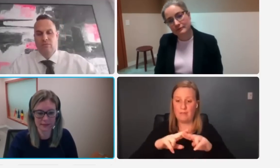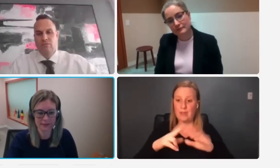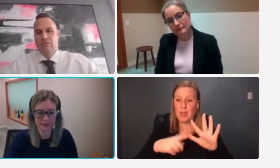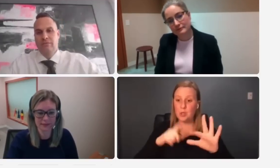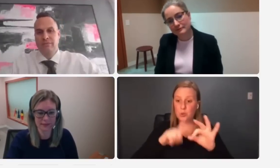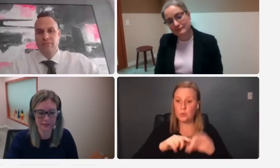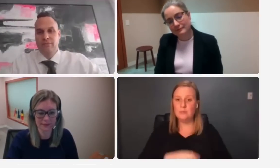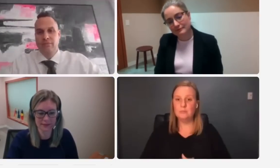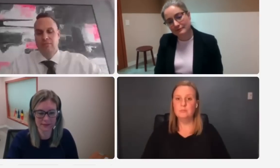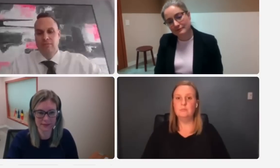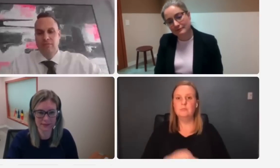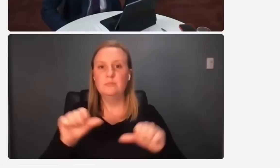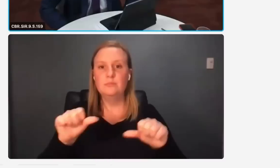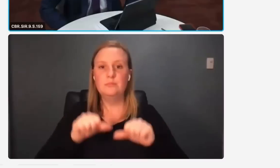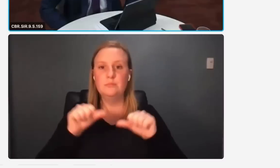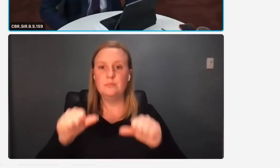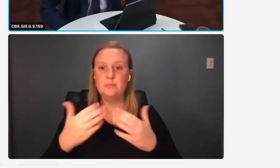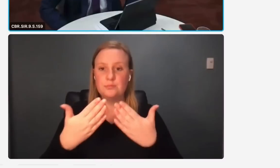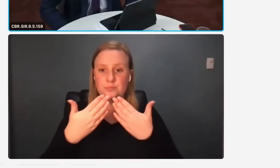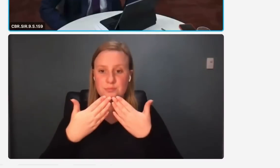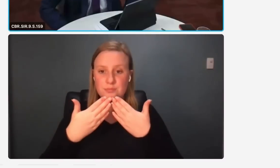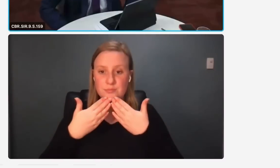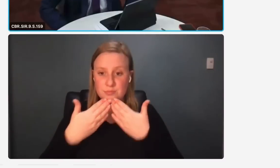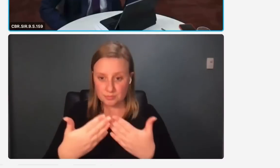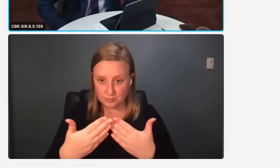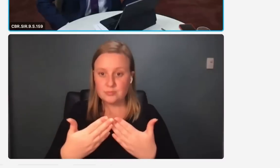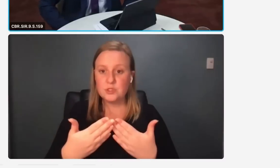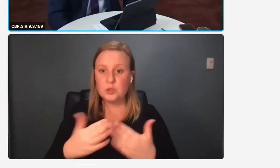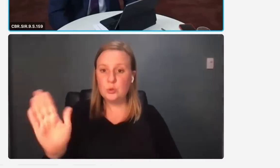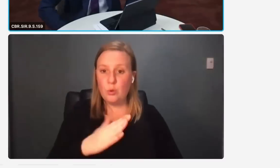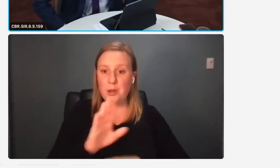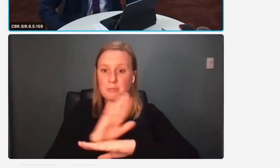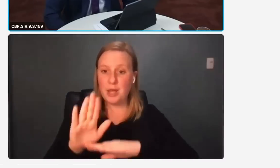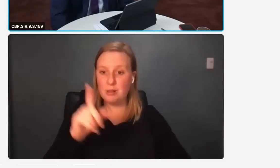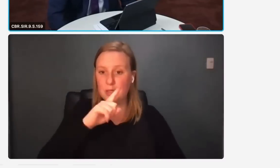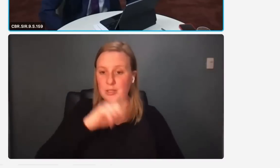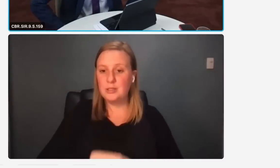All right. So thank you Gillian, Josh, Mel, Julia and Ros for